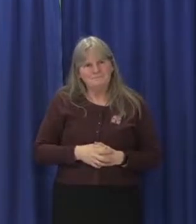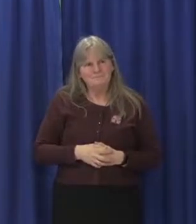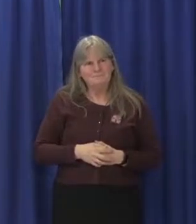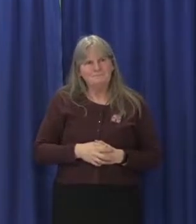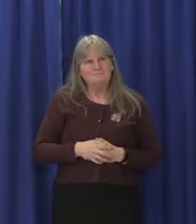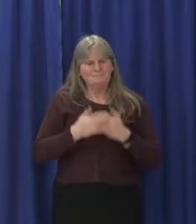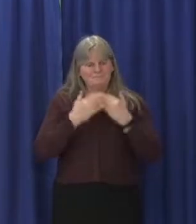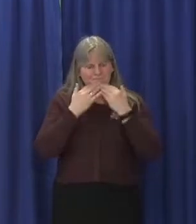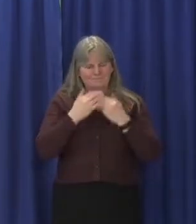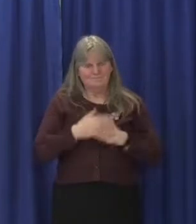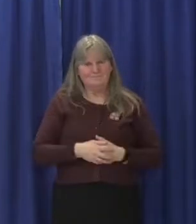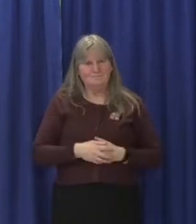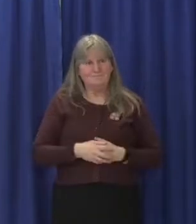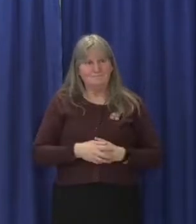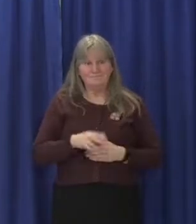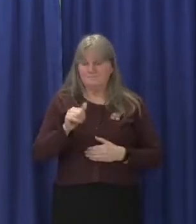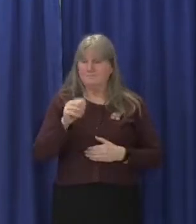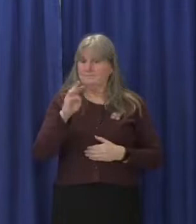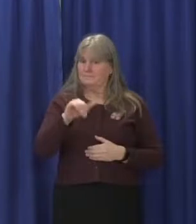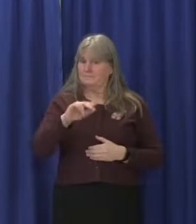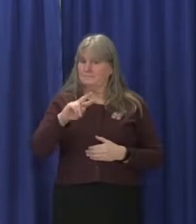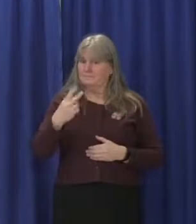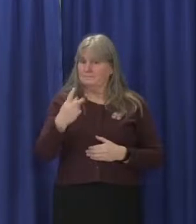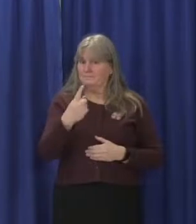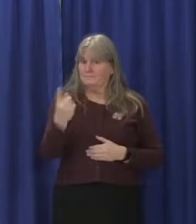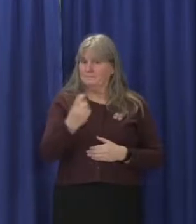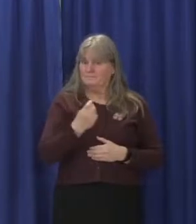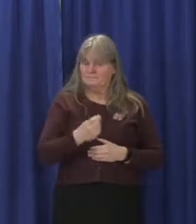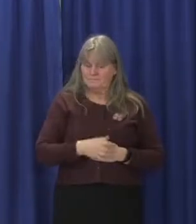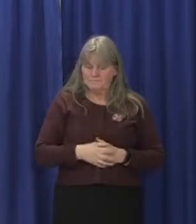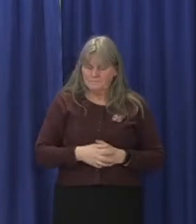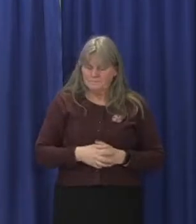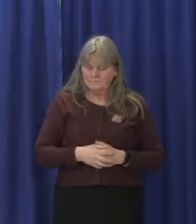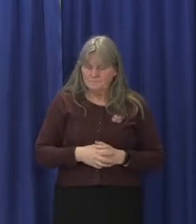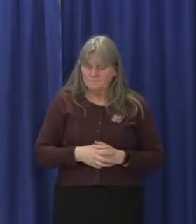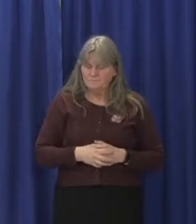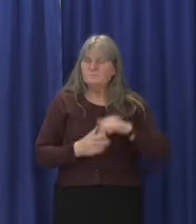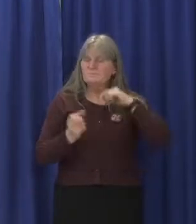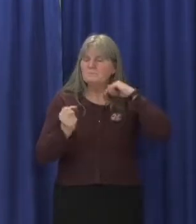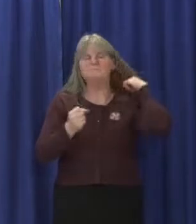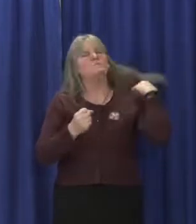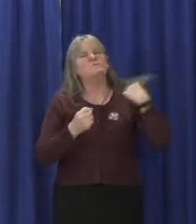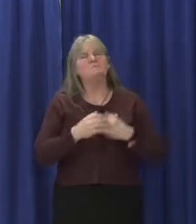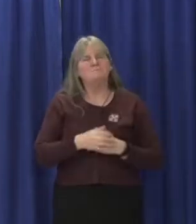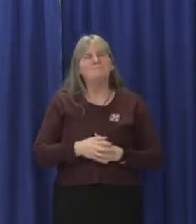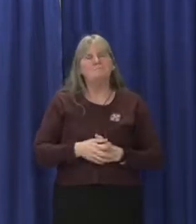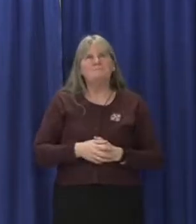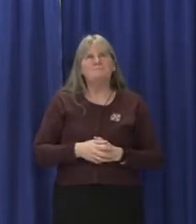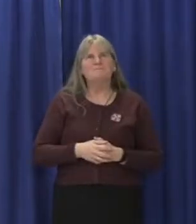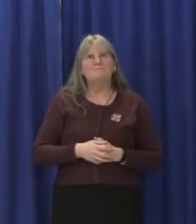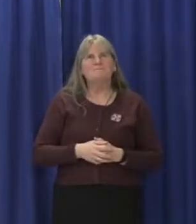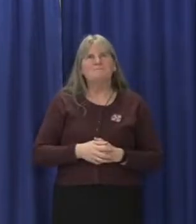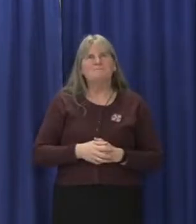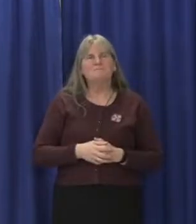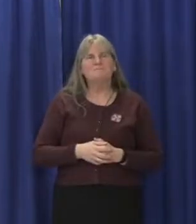Thank you. Amy, do you have a second question? Reporter: Yes, I do, thanks.